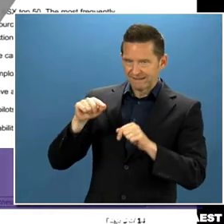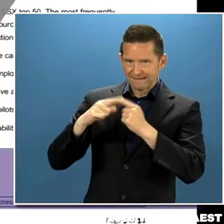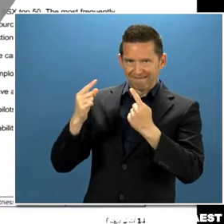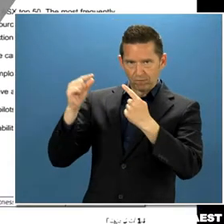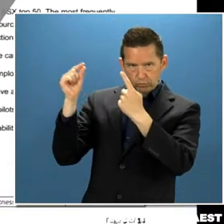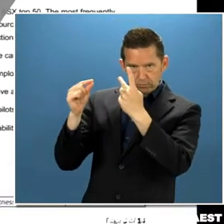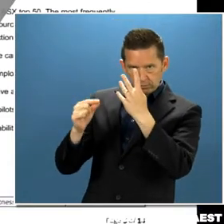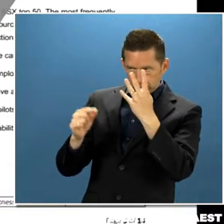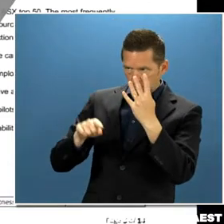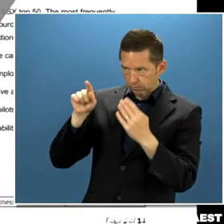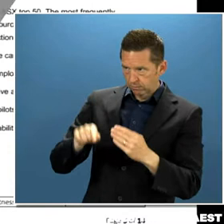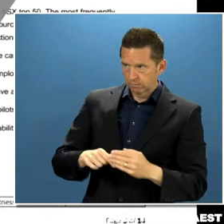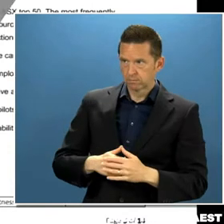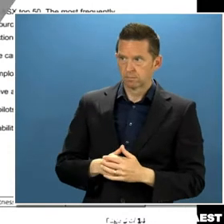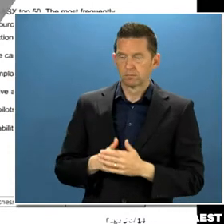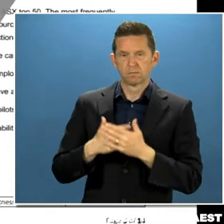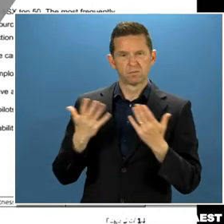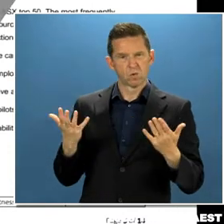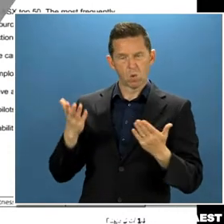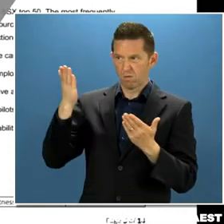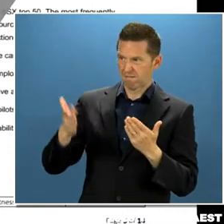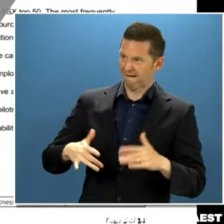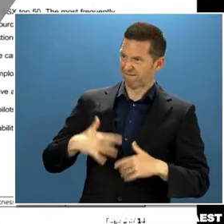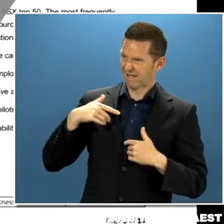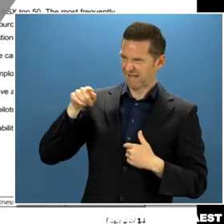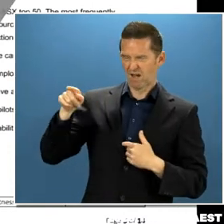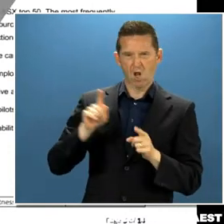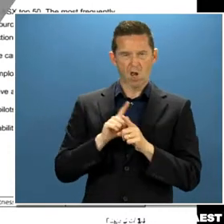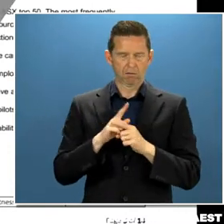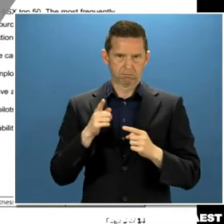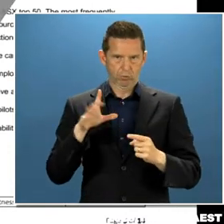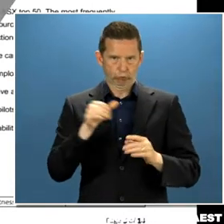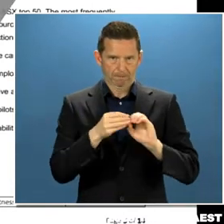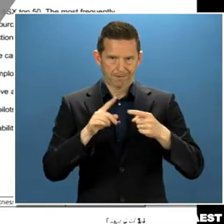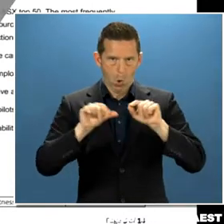On one view I say these sort of seem like the obvious, but obviously there